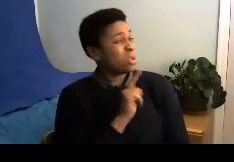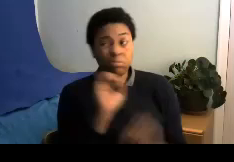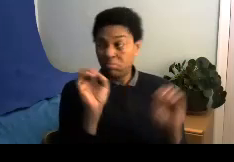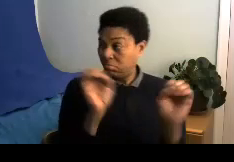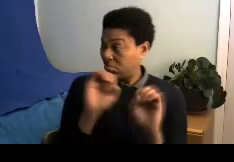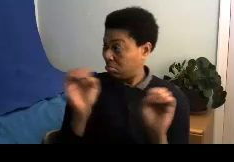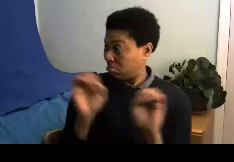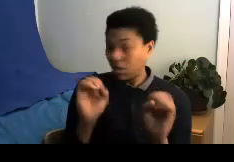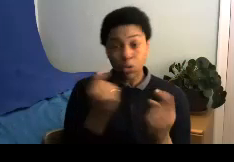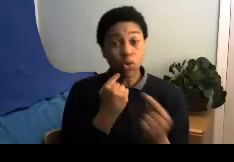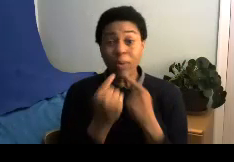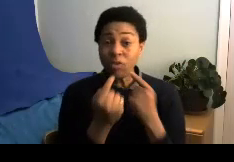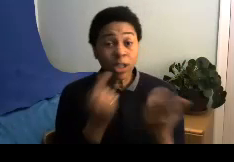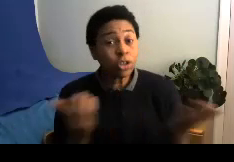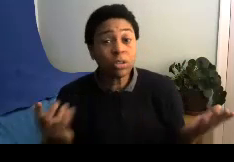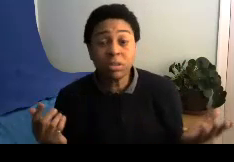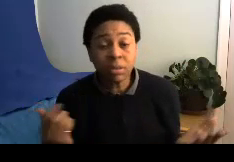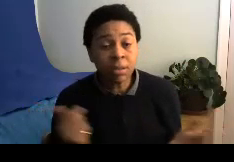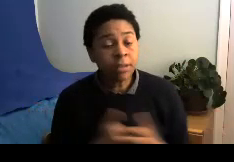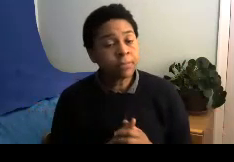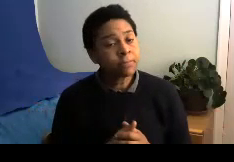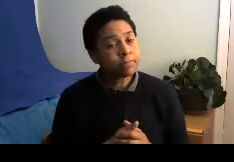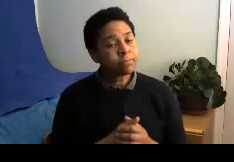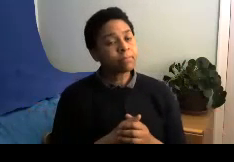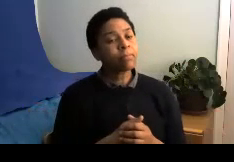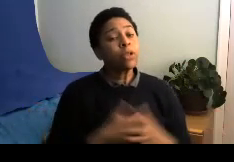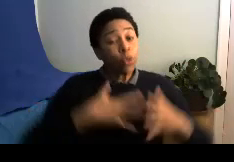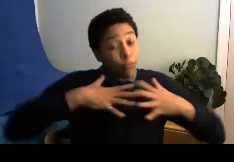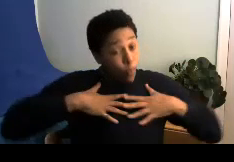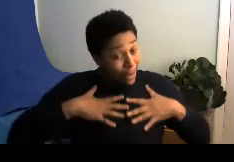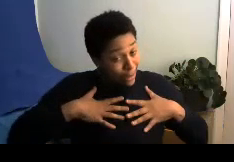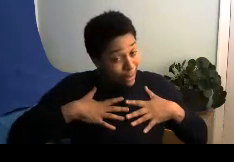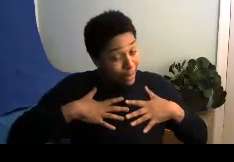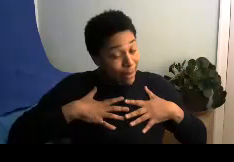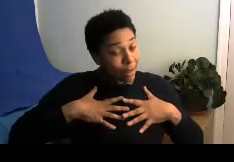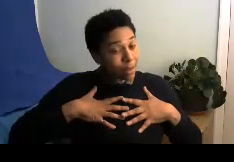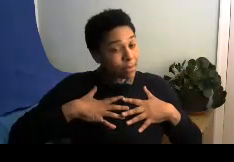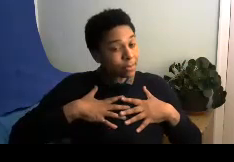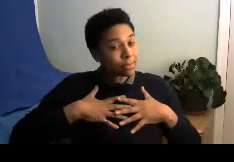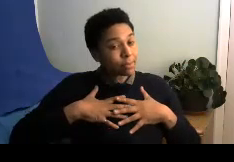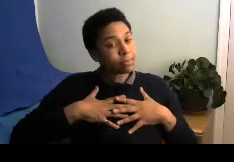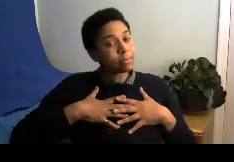period. So for me, it was, um, it was only going to be